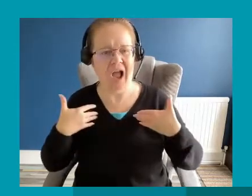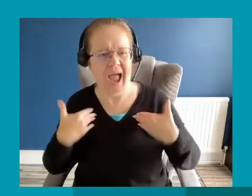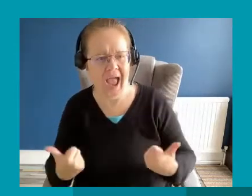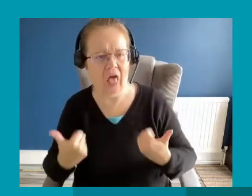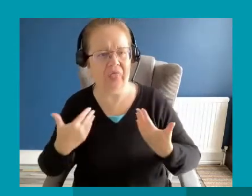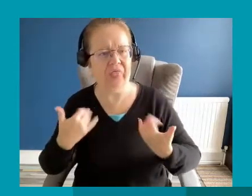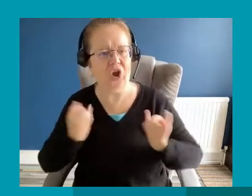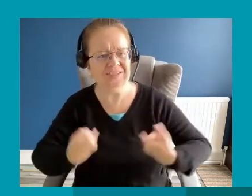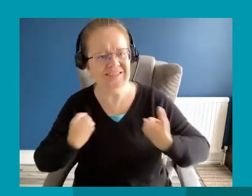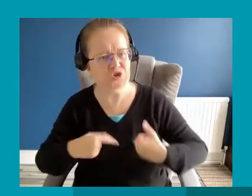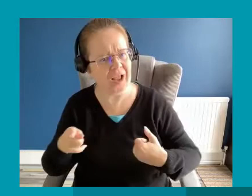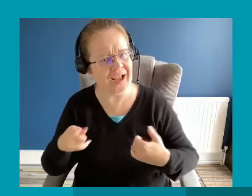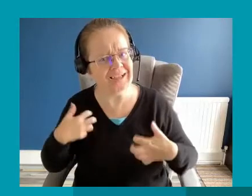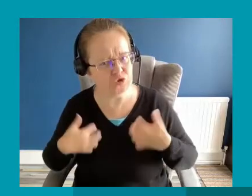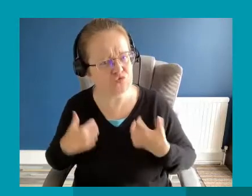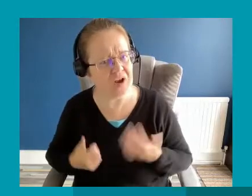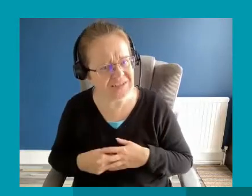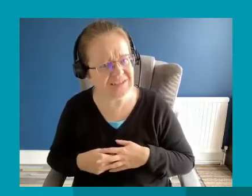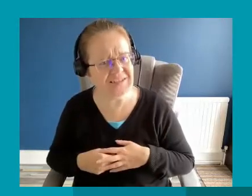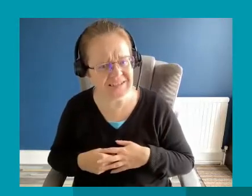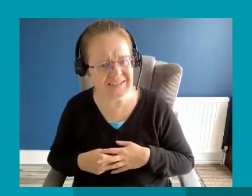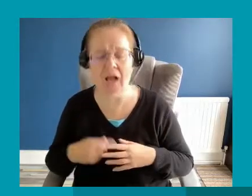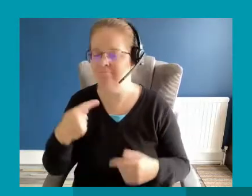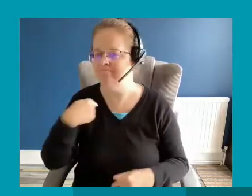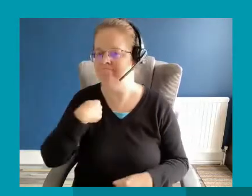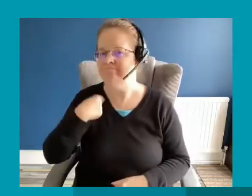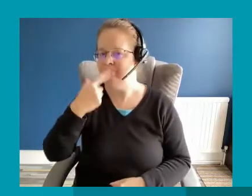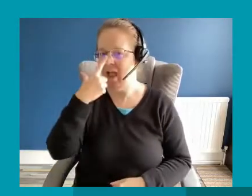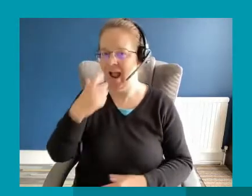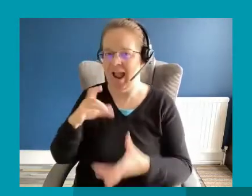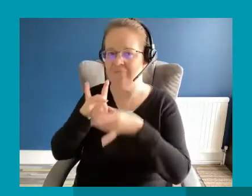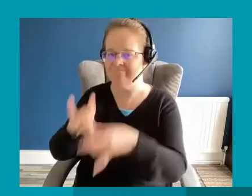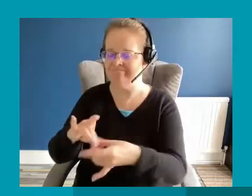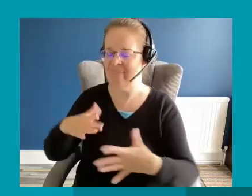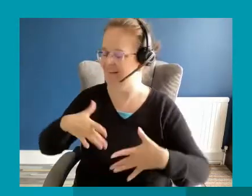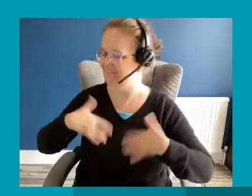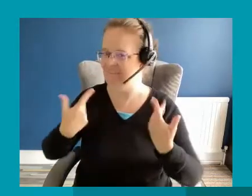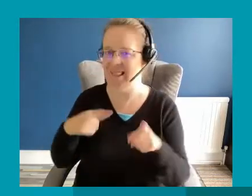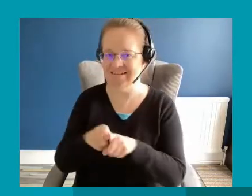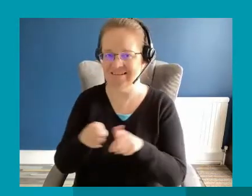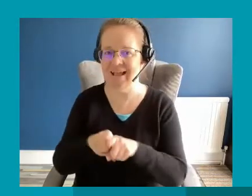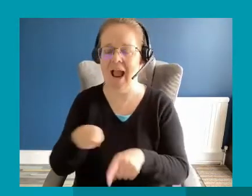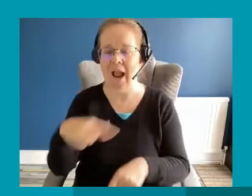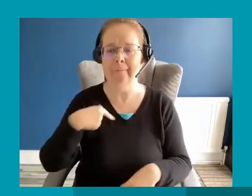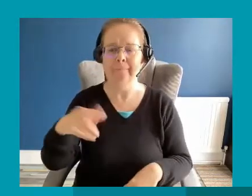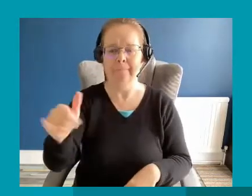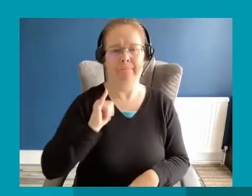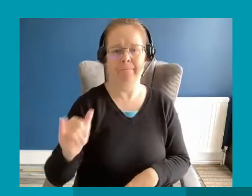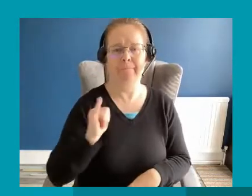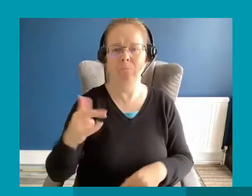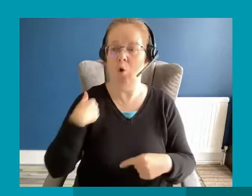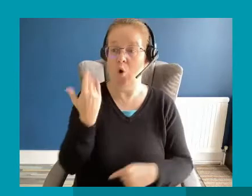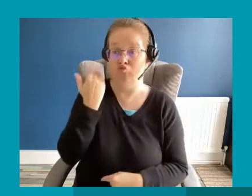I can relate to that 'cause mine is actually very recent to you, just slightly over a year ago